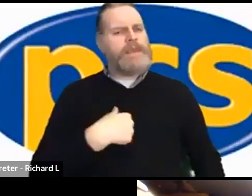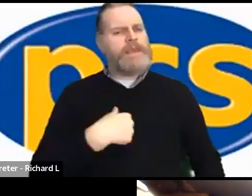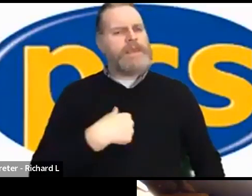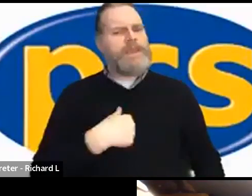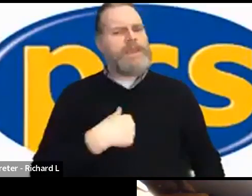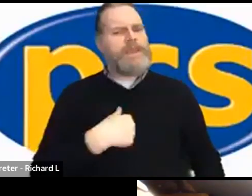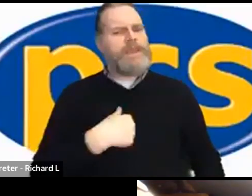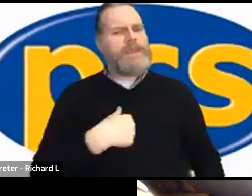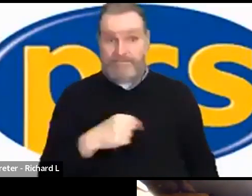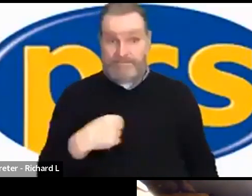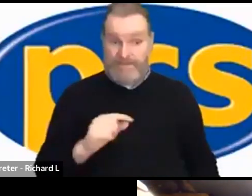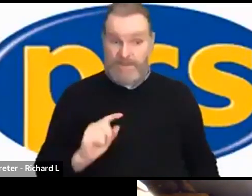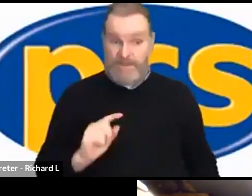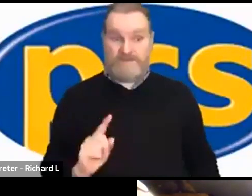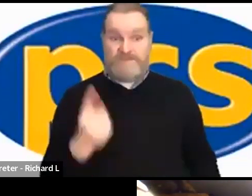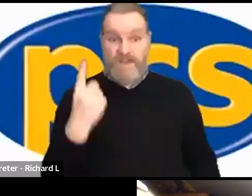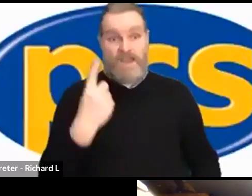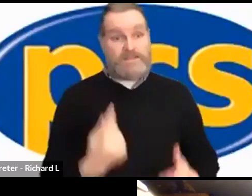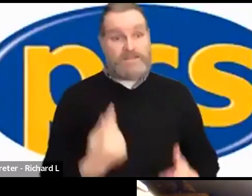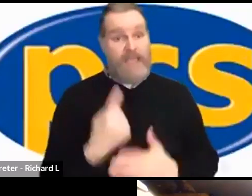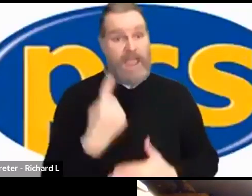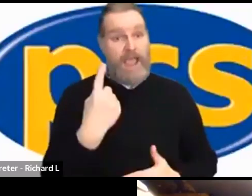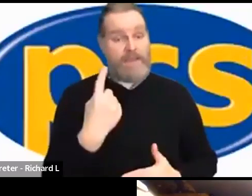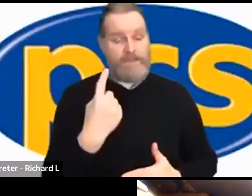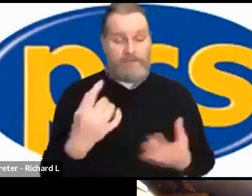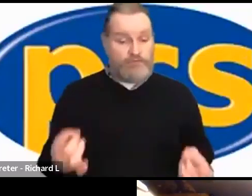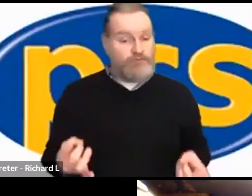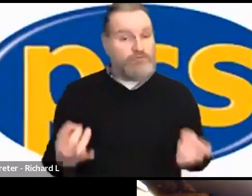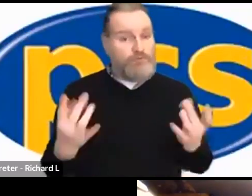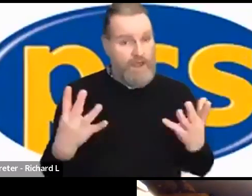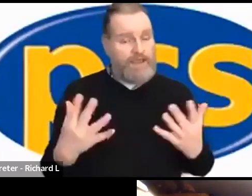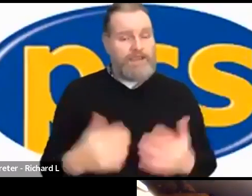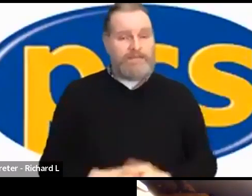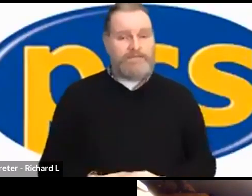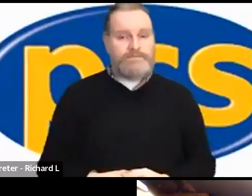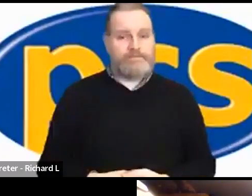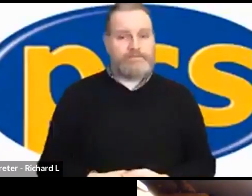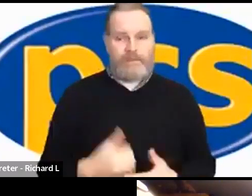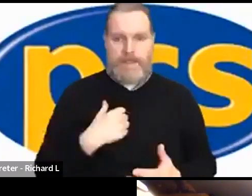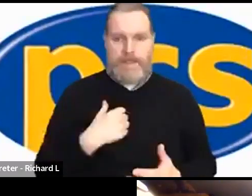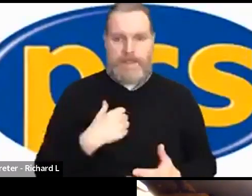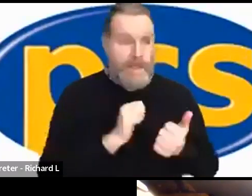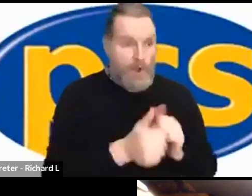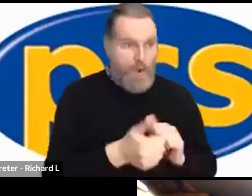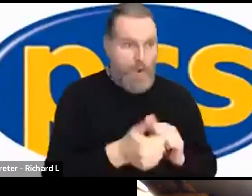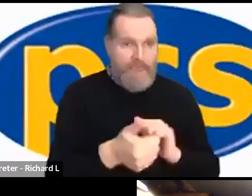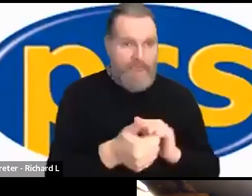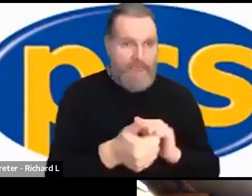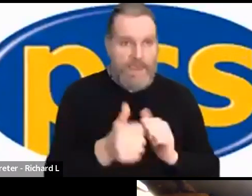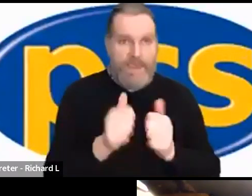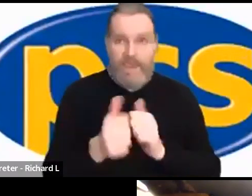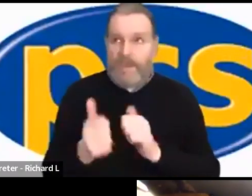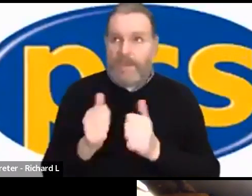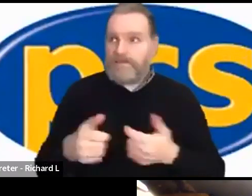I think the reason was think the reason was asked is because, as Fran said, it was a was a first time for me to go on strike many of the people on my call